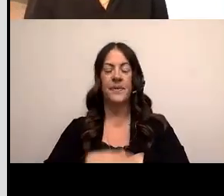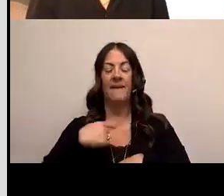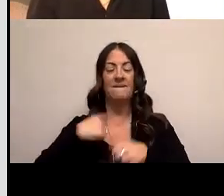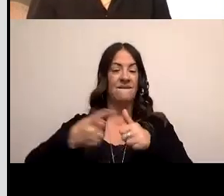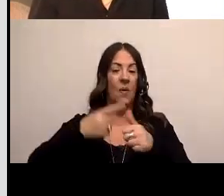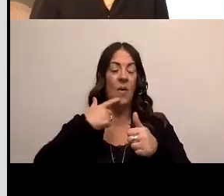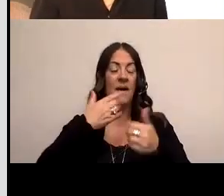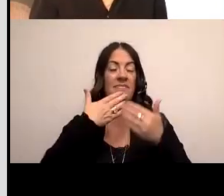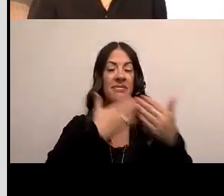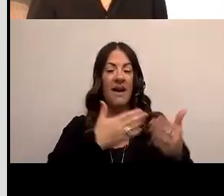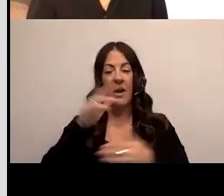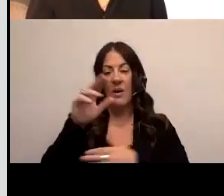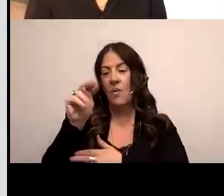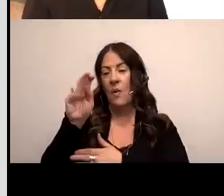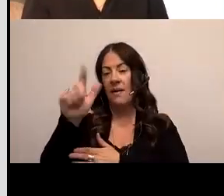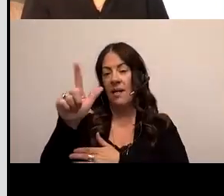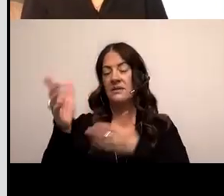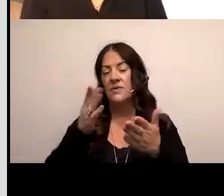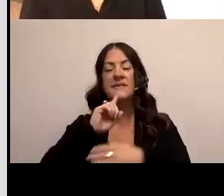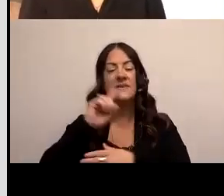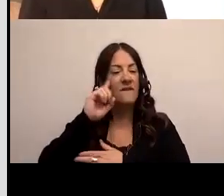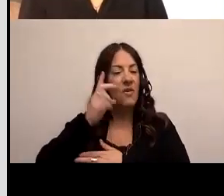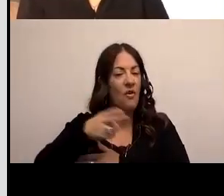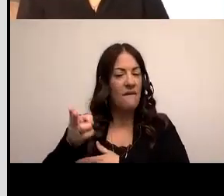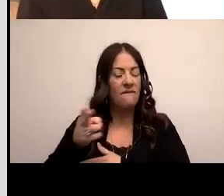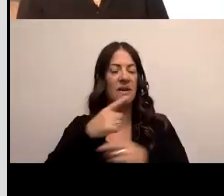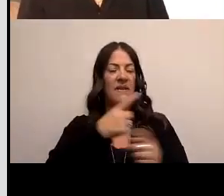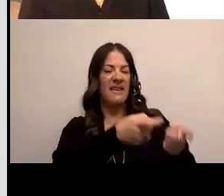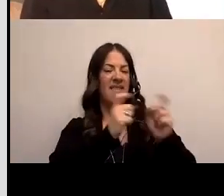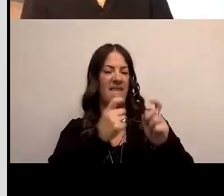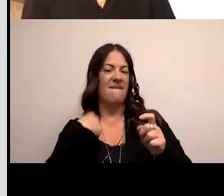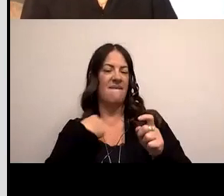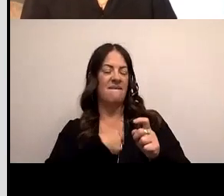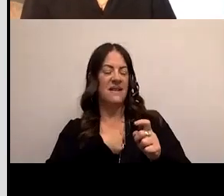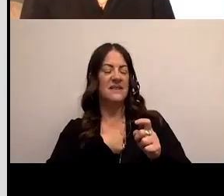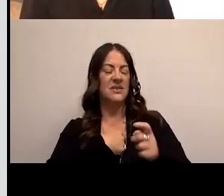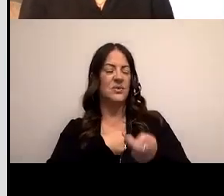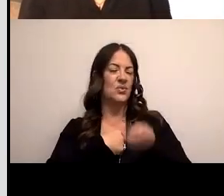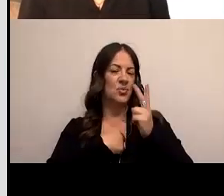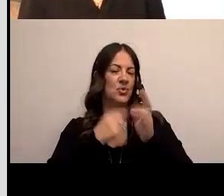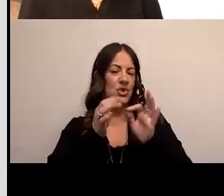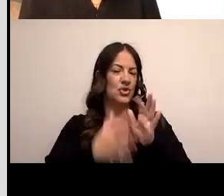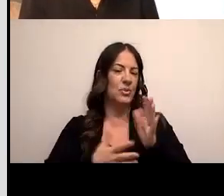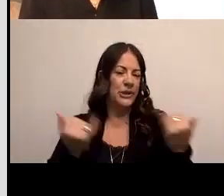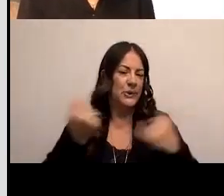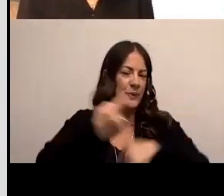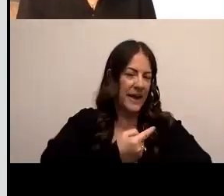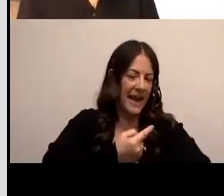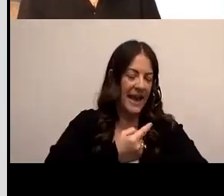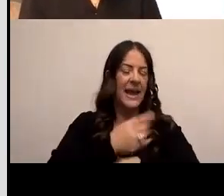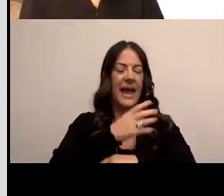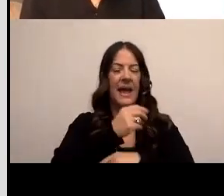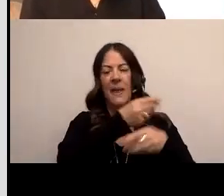FOR PROVIDING US FREE OF CHARGE TODAY FOR INTERPRETERS AND CAPTIONING OUR INTERPRETER